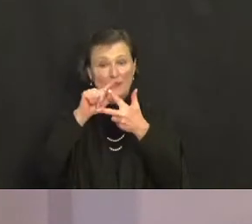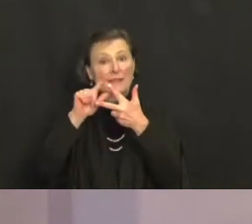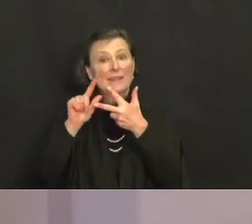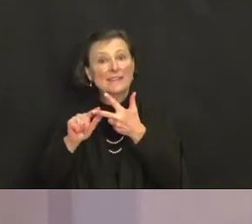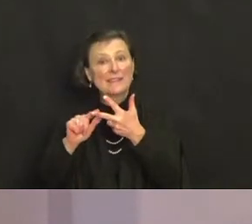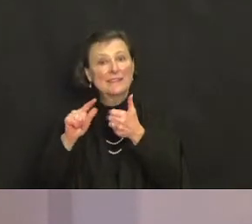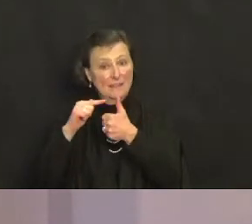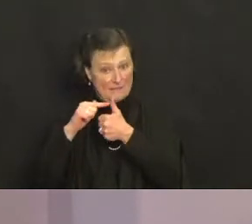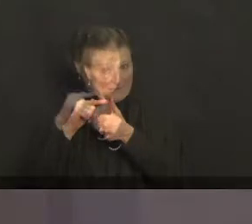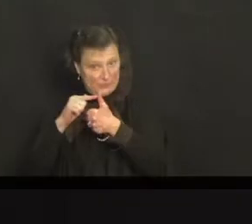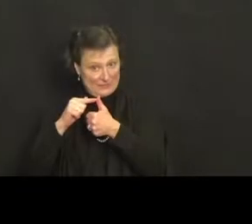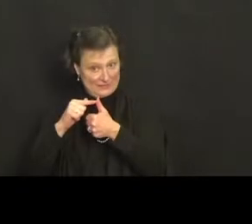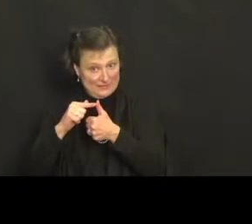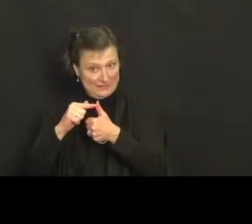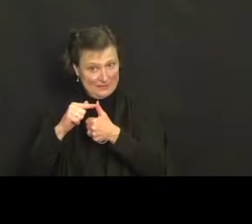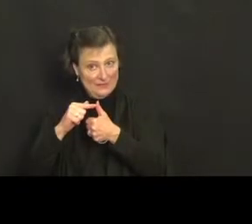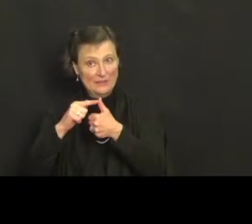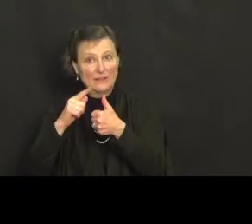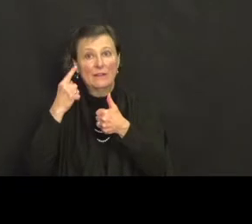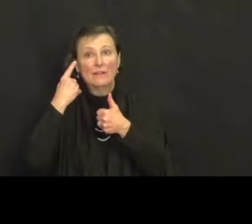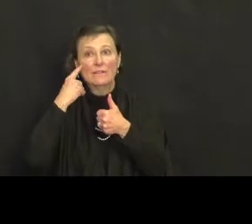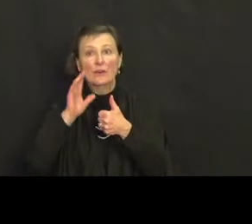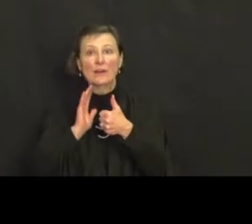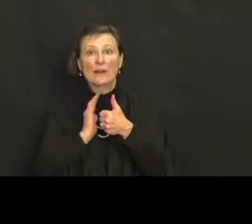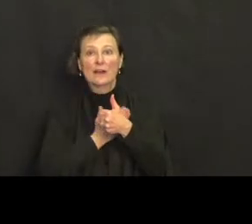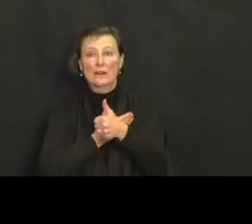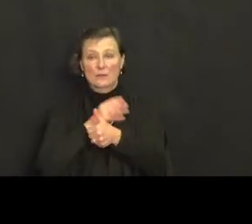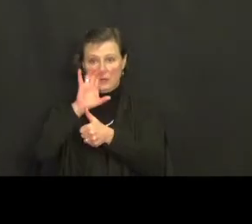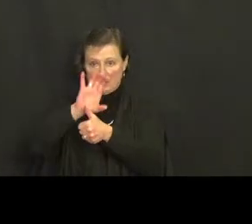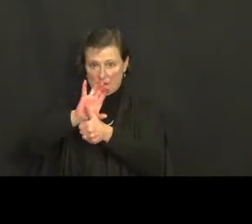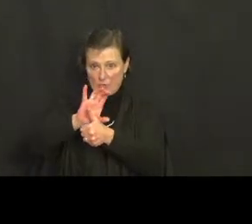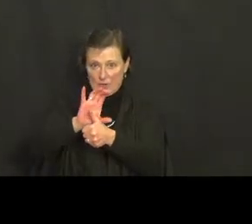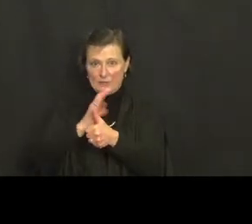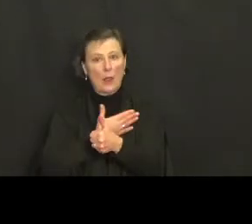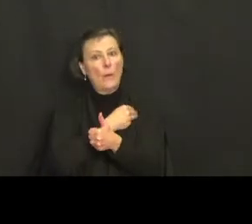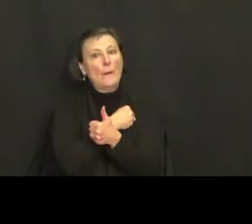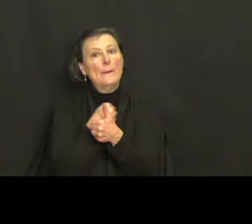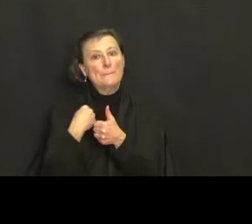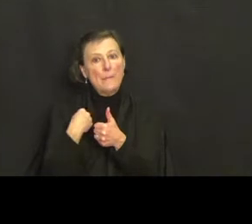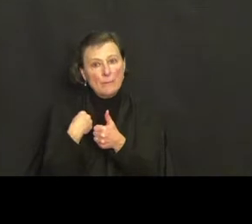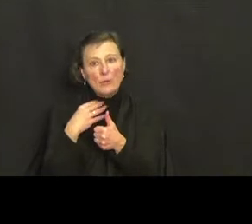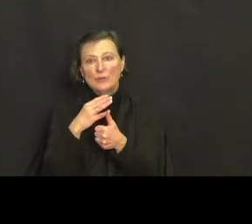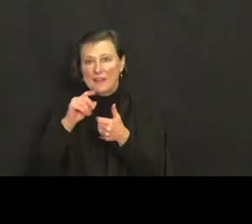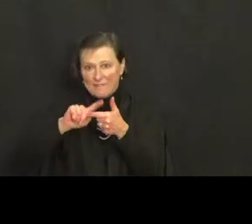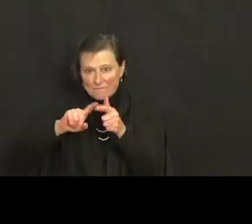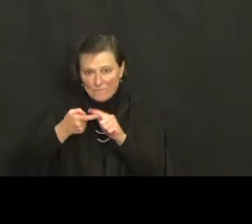The first is for our congregation, our members and our friends.